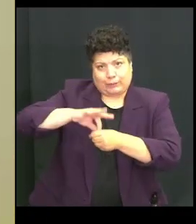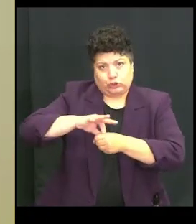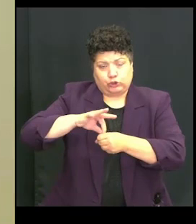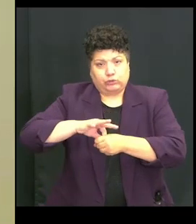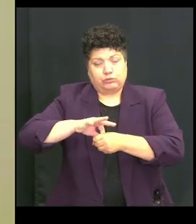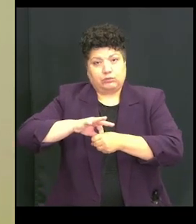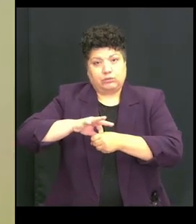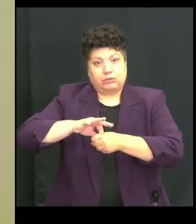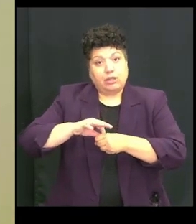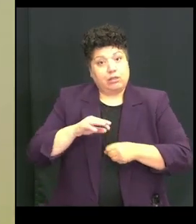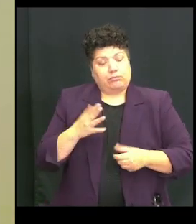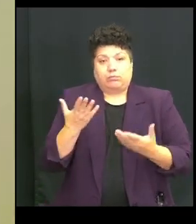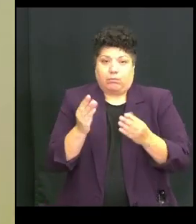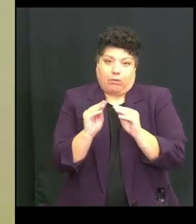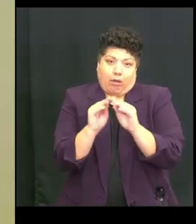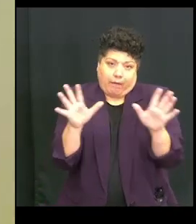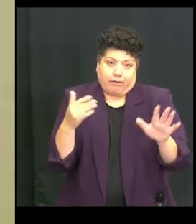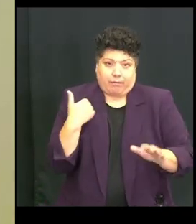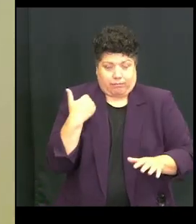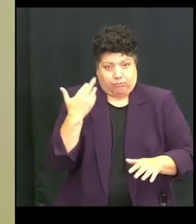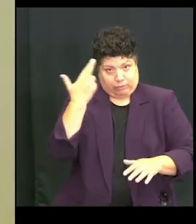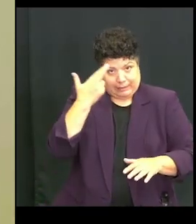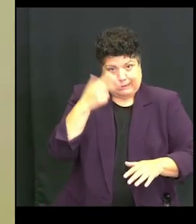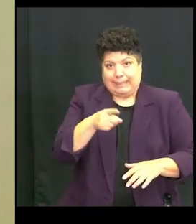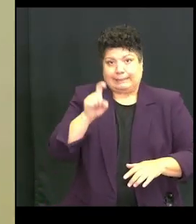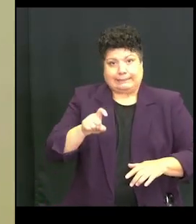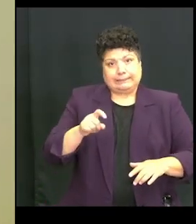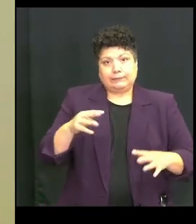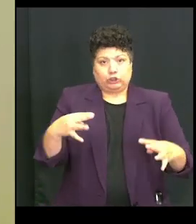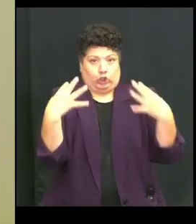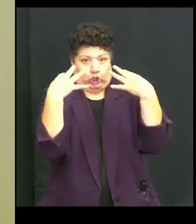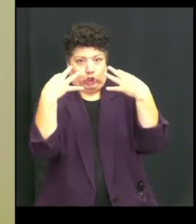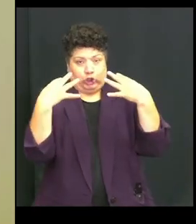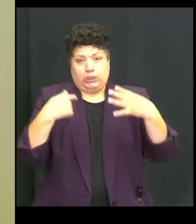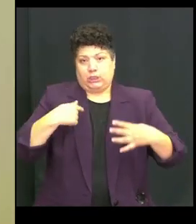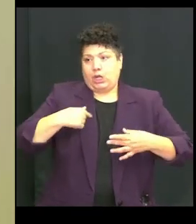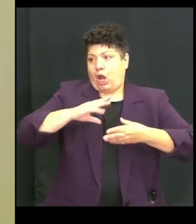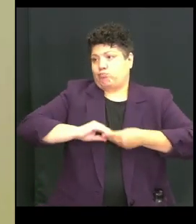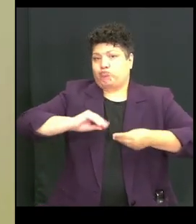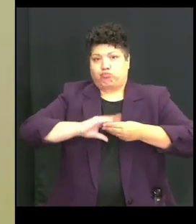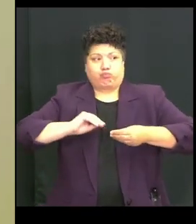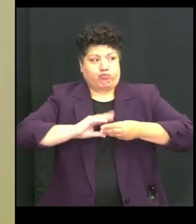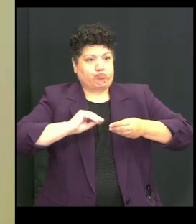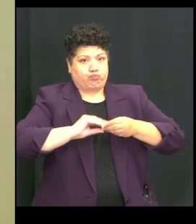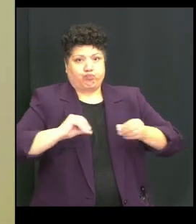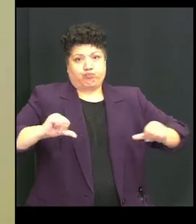It does heighten the desire to grandstand or makes it harder to compromise.